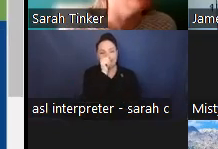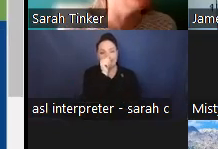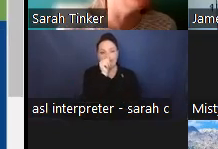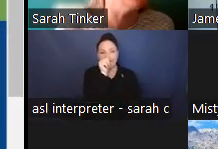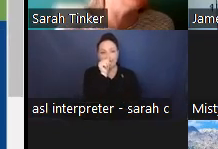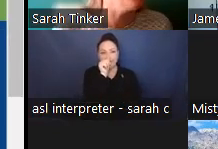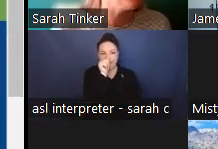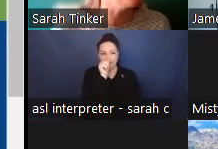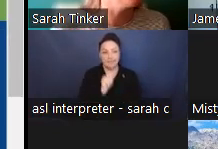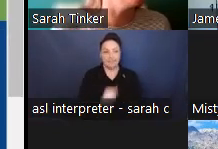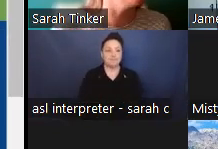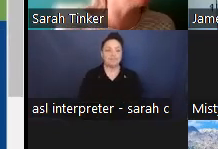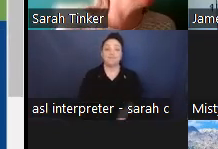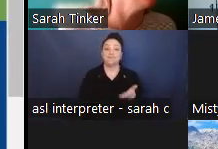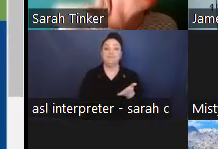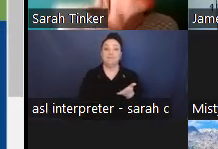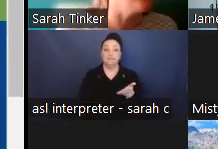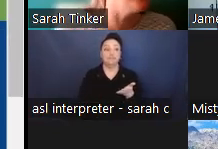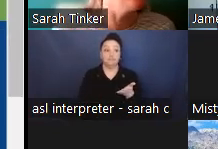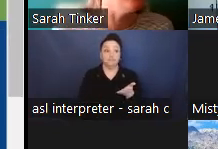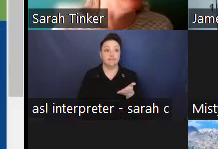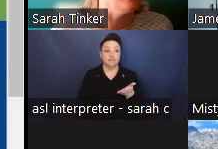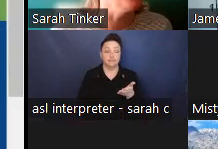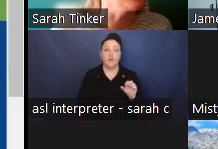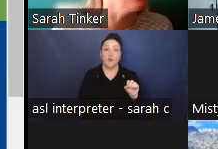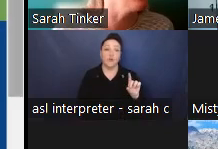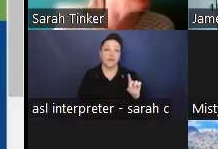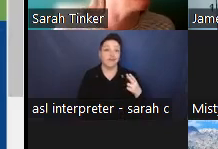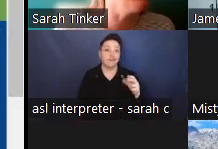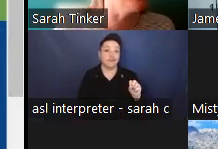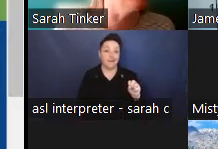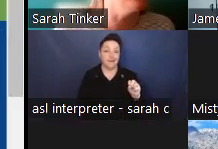So this is the home page if our new site and I will just work top to bottom.